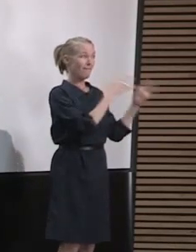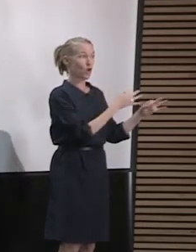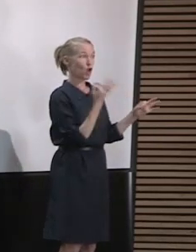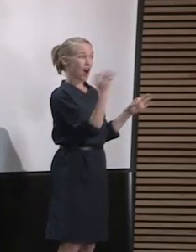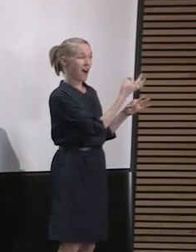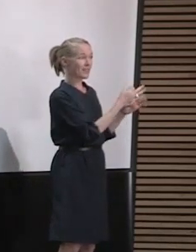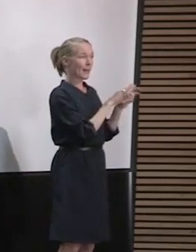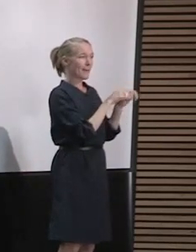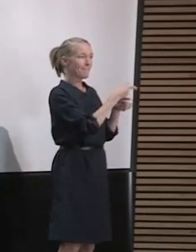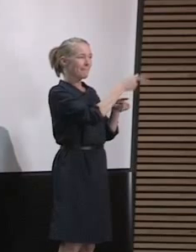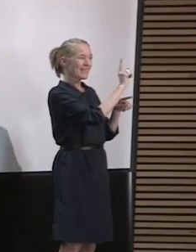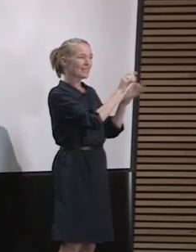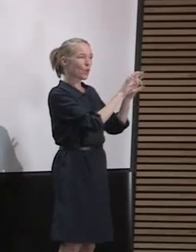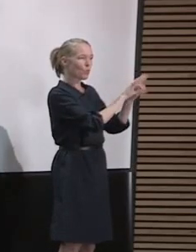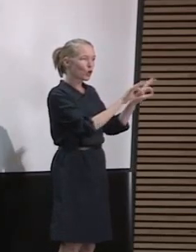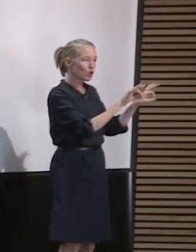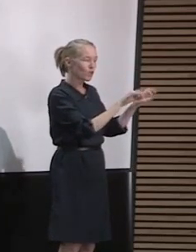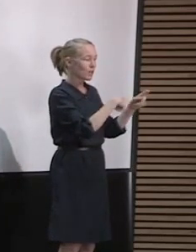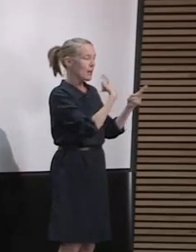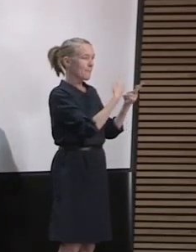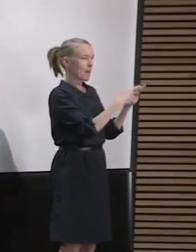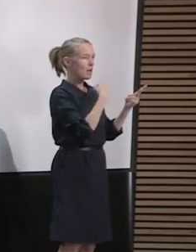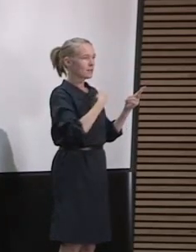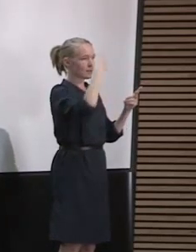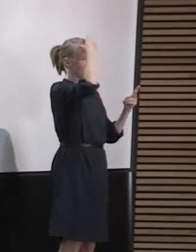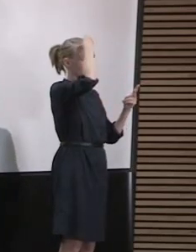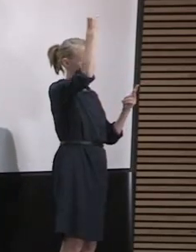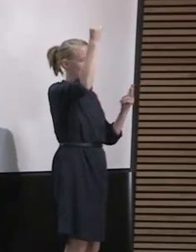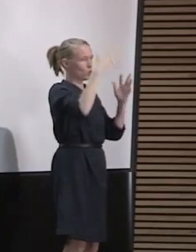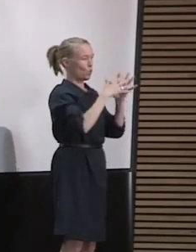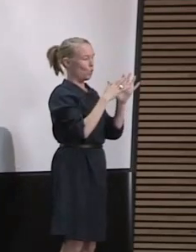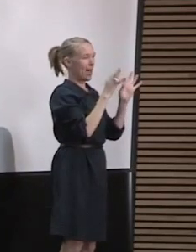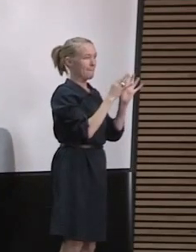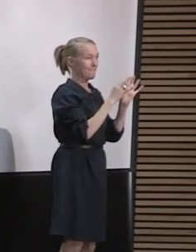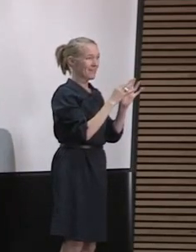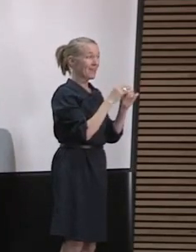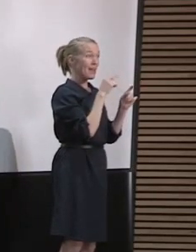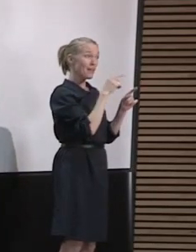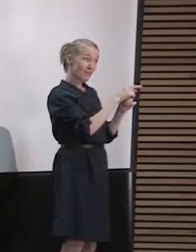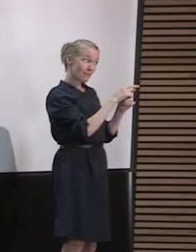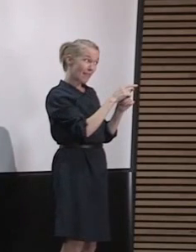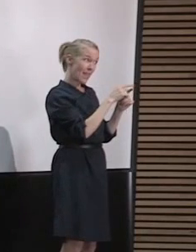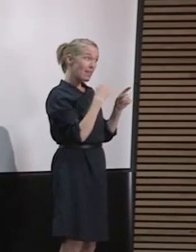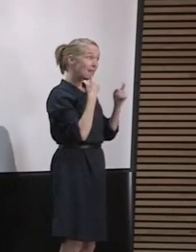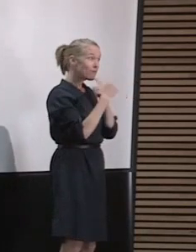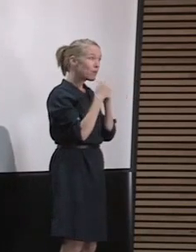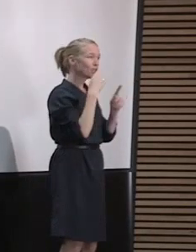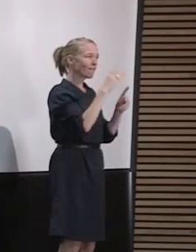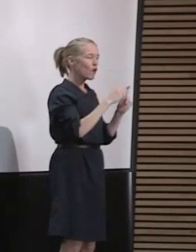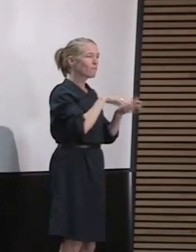Minister Woods and Commodore Webb. They are able to track